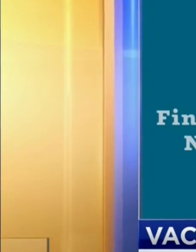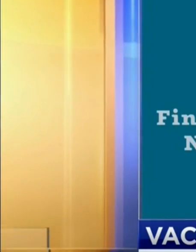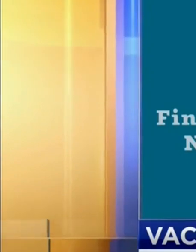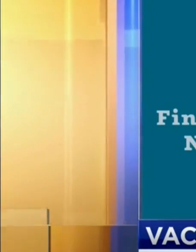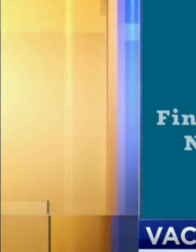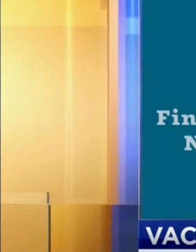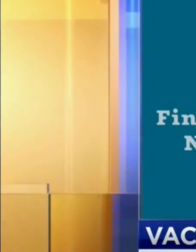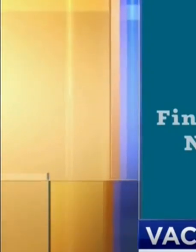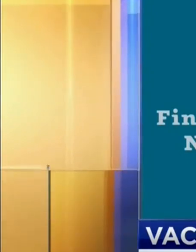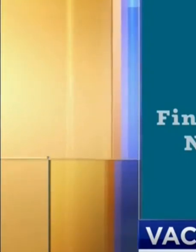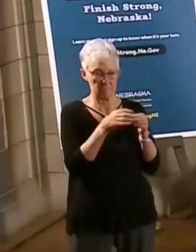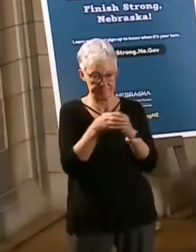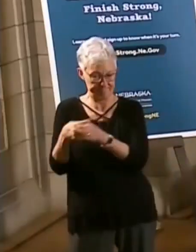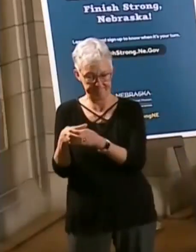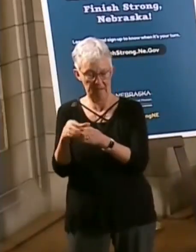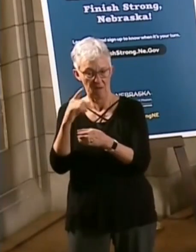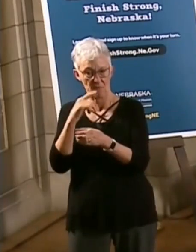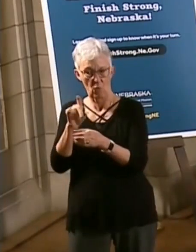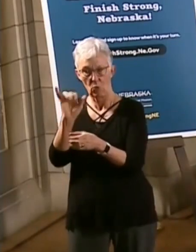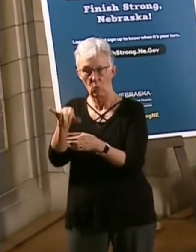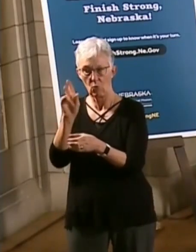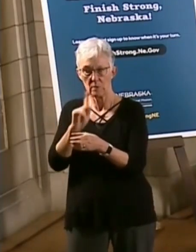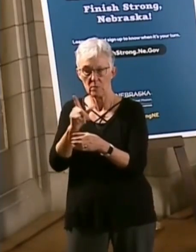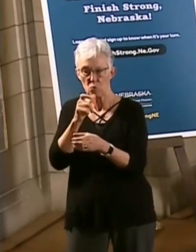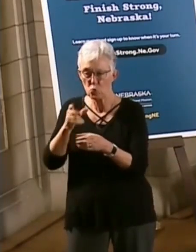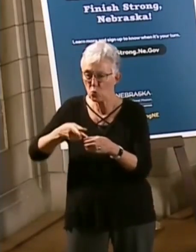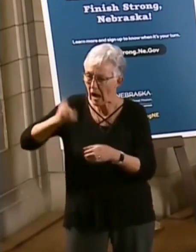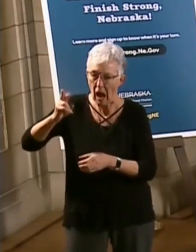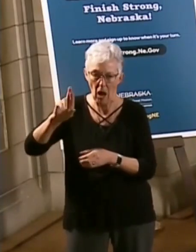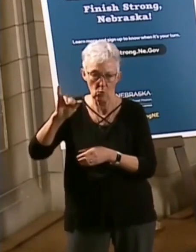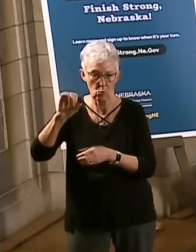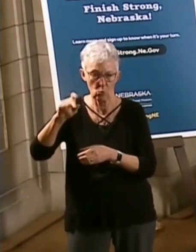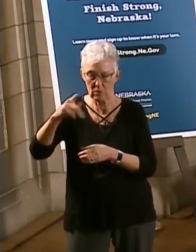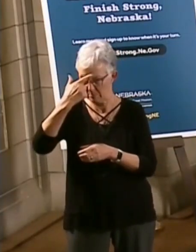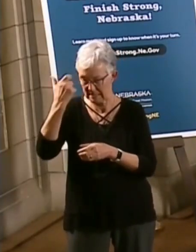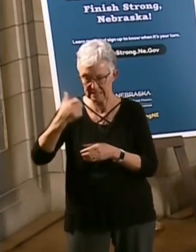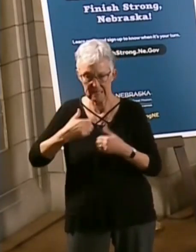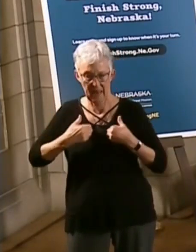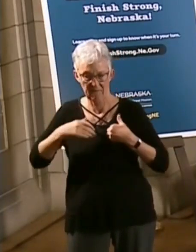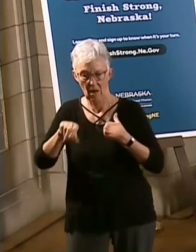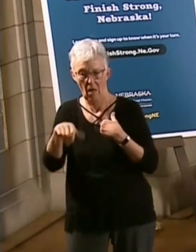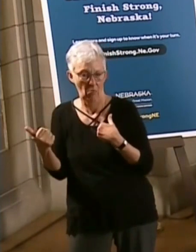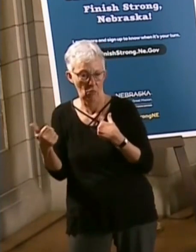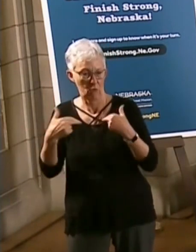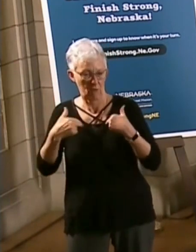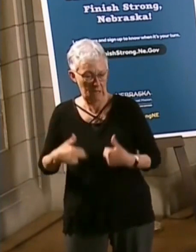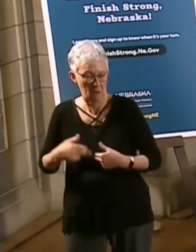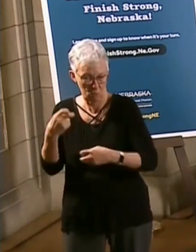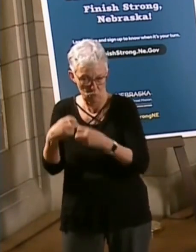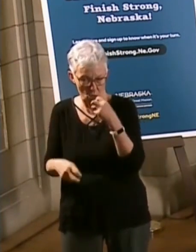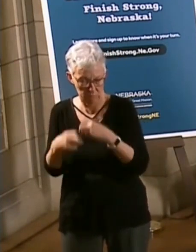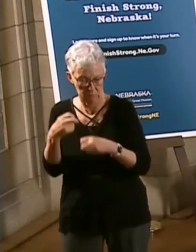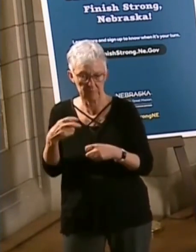CONDITIONS. " THE DECISION OF WHO WILL BE VACCINATED BY THOSE DOSES WILL BE MADE BY THE MEDICAL COMMUNITY. THE STATE WILL NOT BE